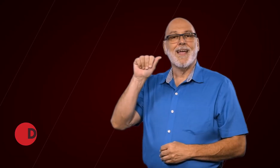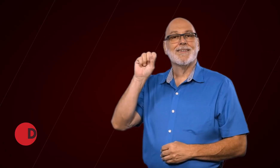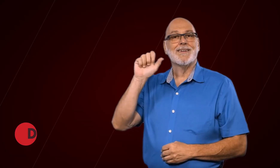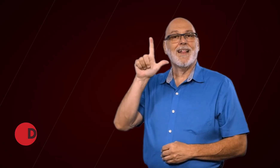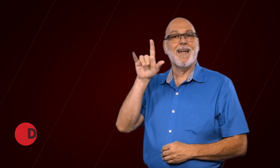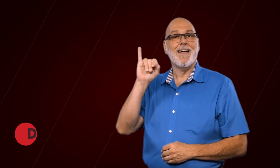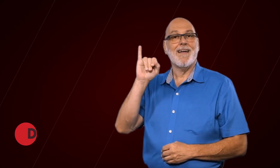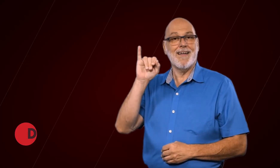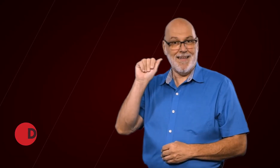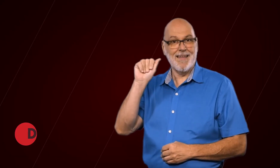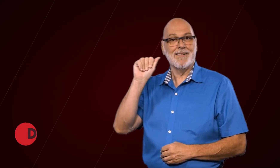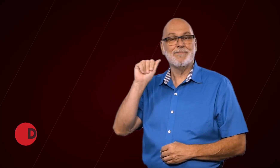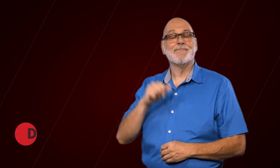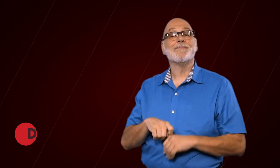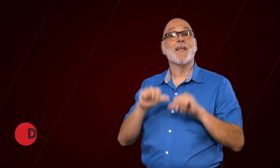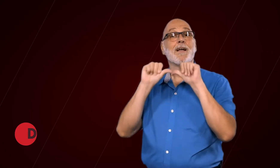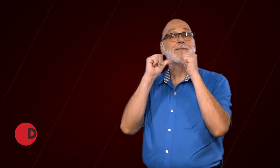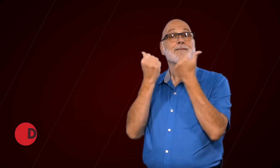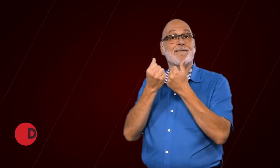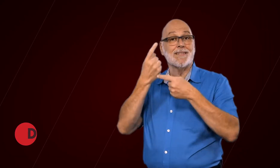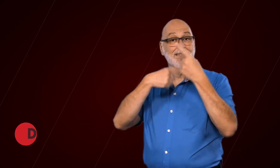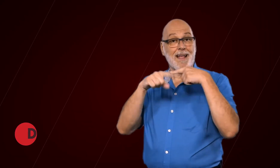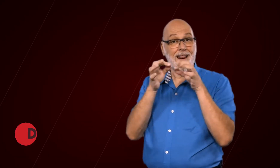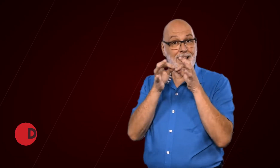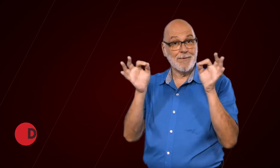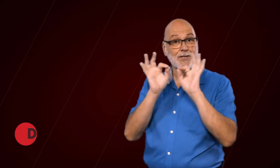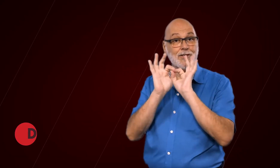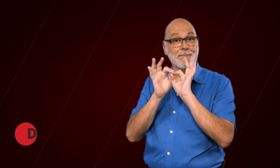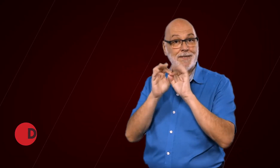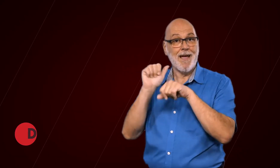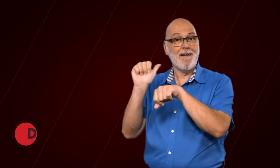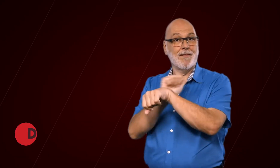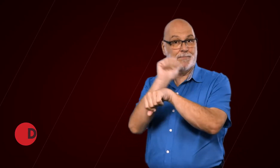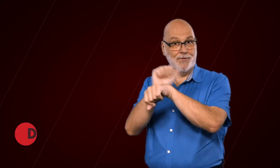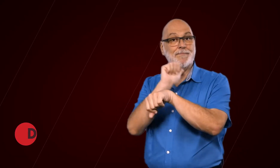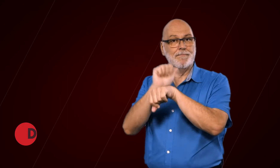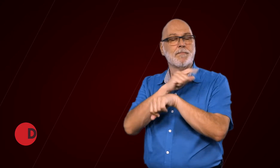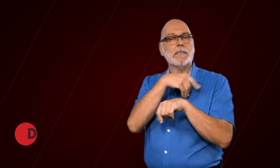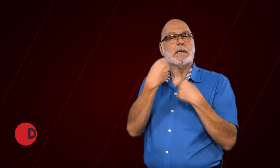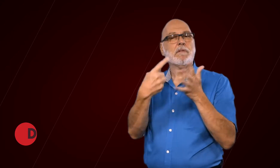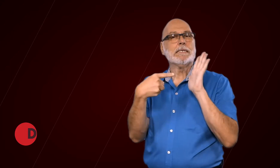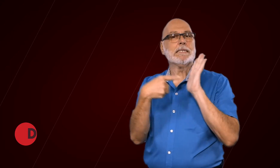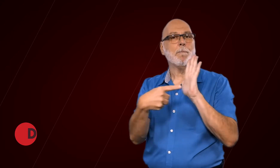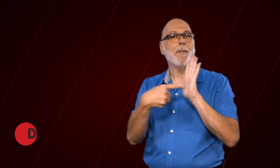[Anselmo]: The Association of Sign Language Interpreters of Alberta (ASLIA) gave